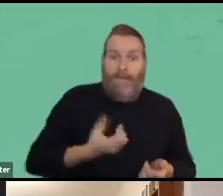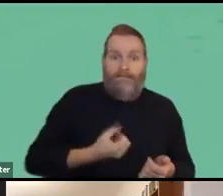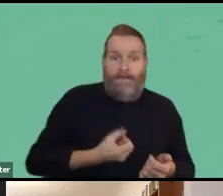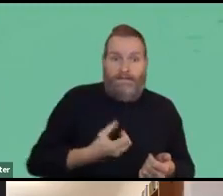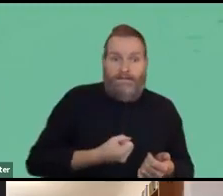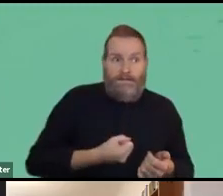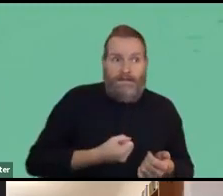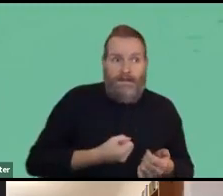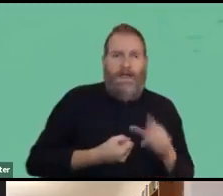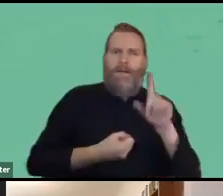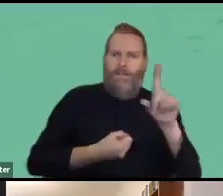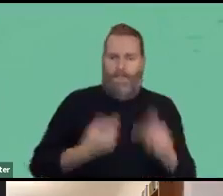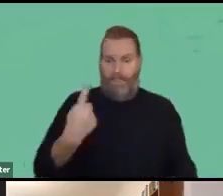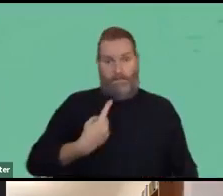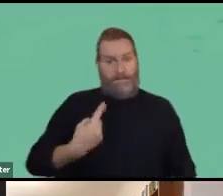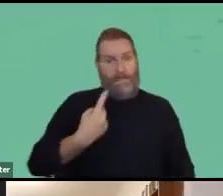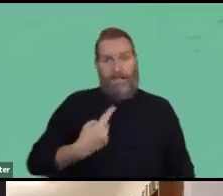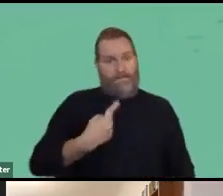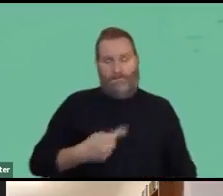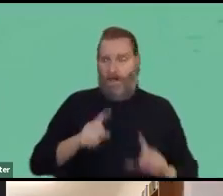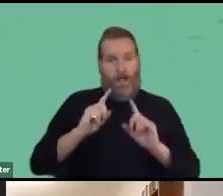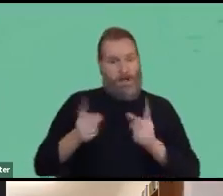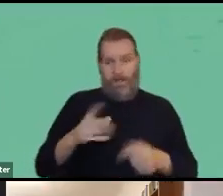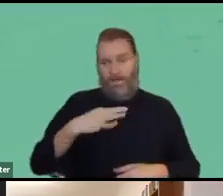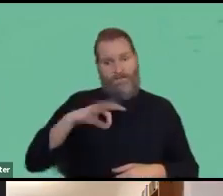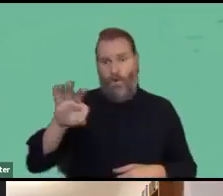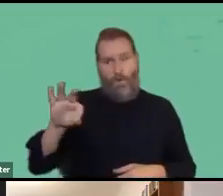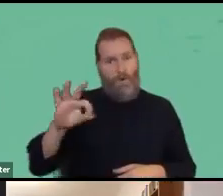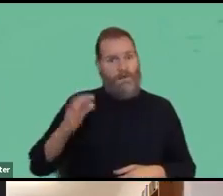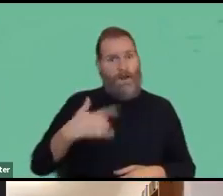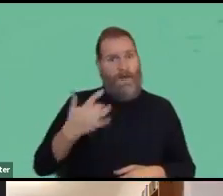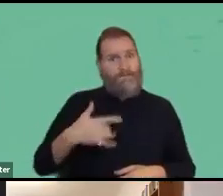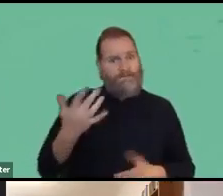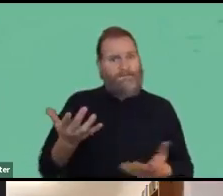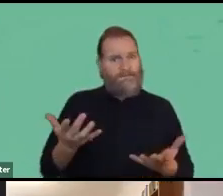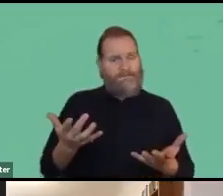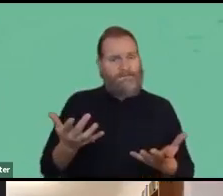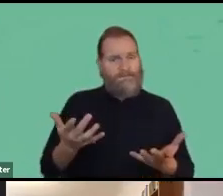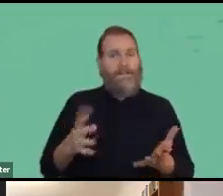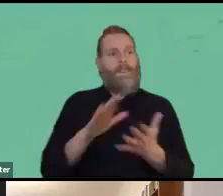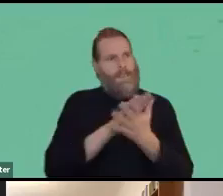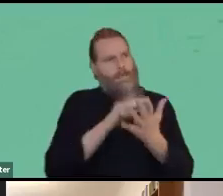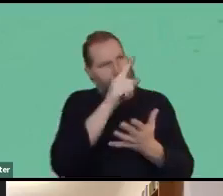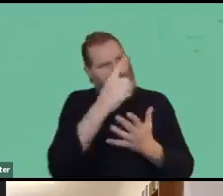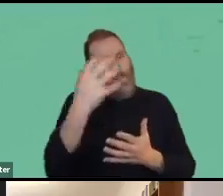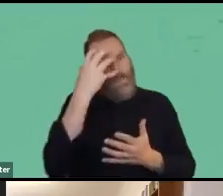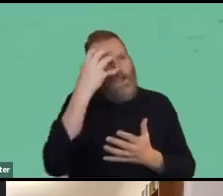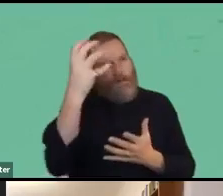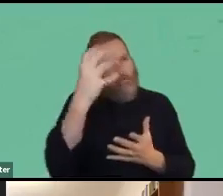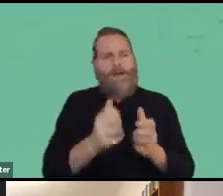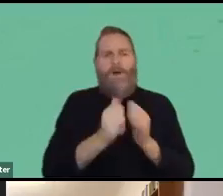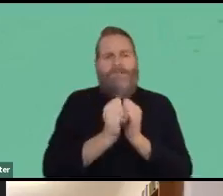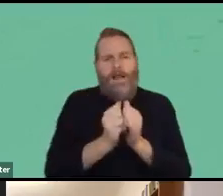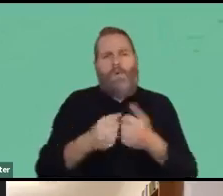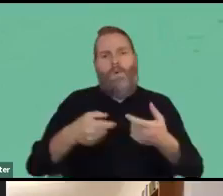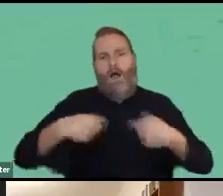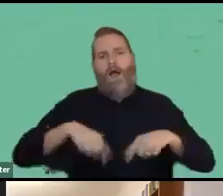does not value what civil servants do and i'm sure all of us can talk about some of the specifics but